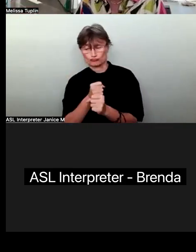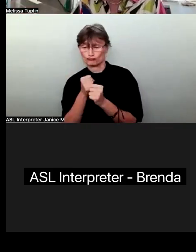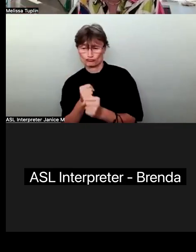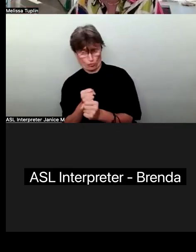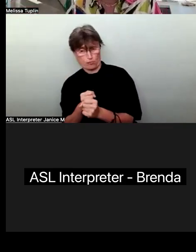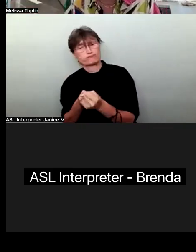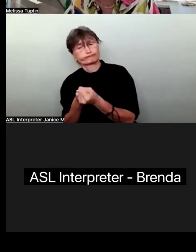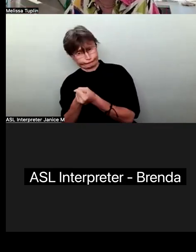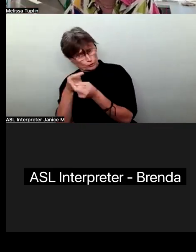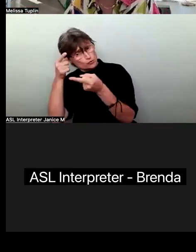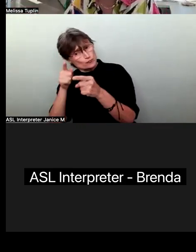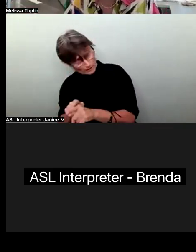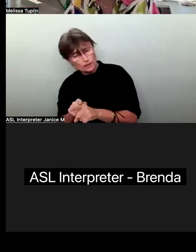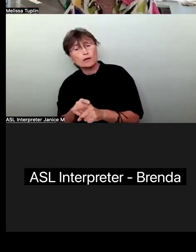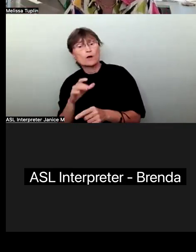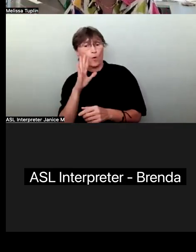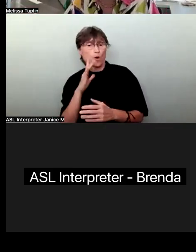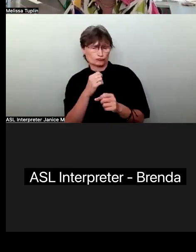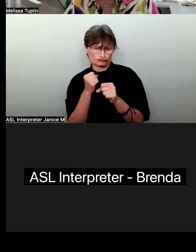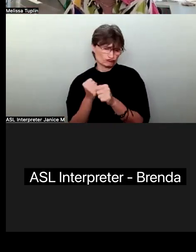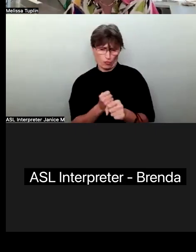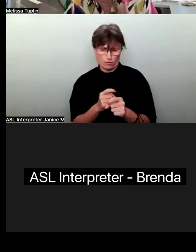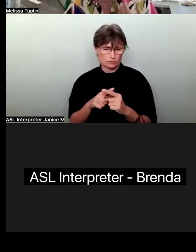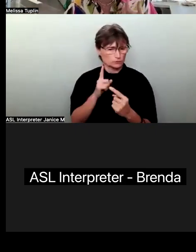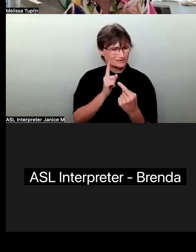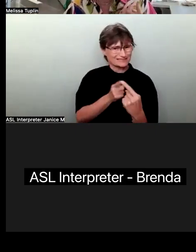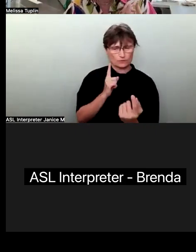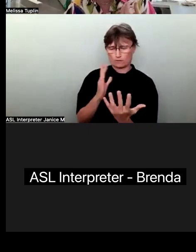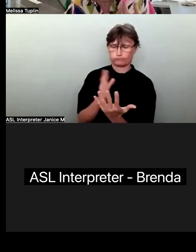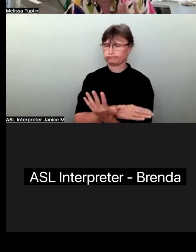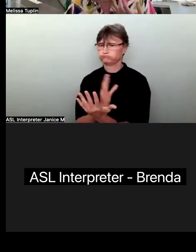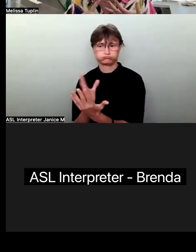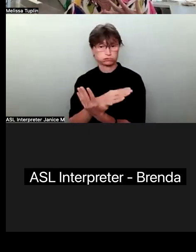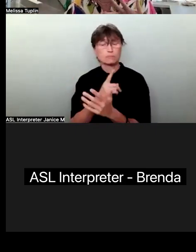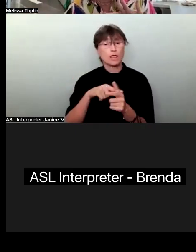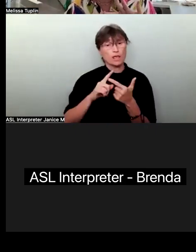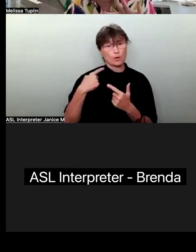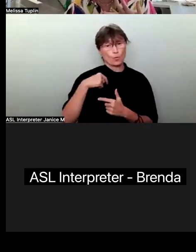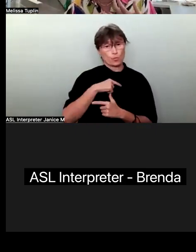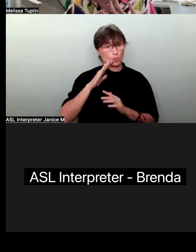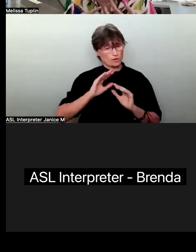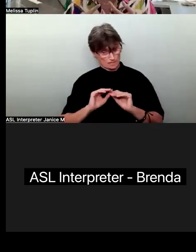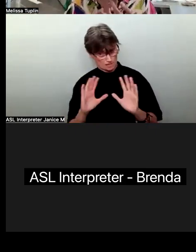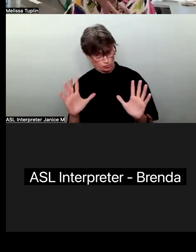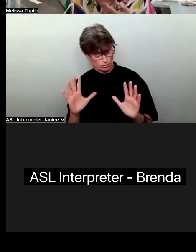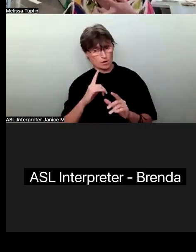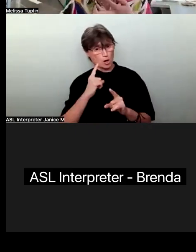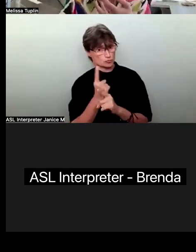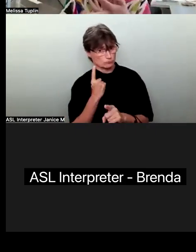the criteria statement: the funding request is clearly articulated, reasonable and appropriate